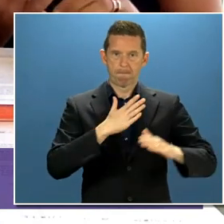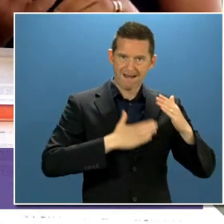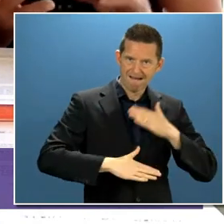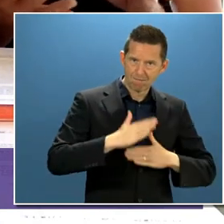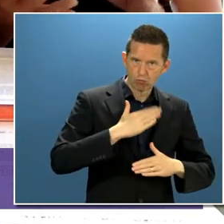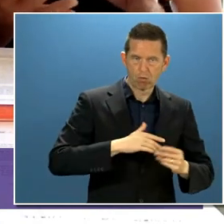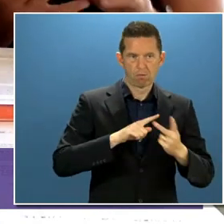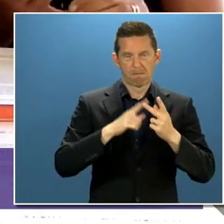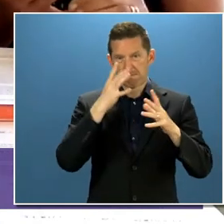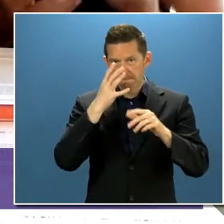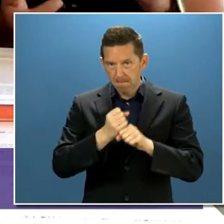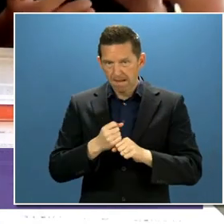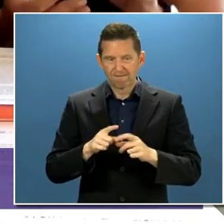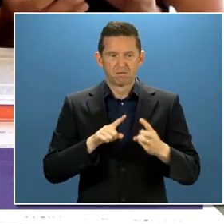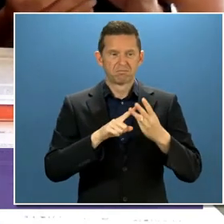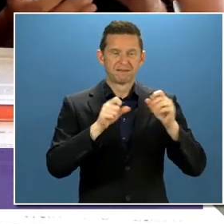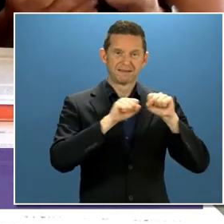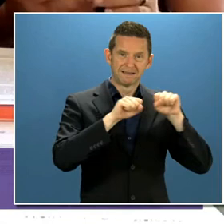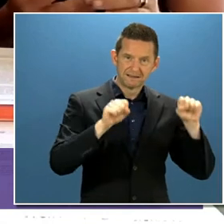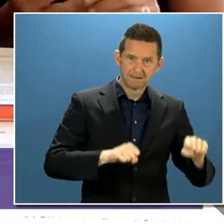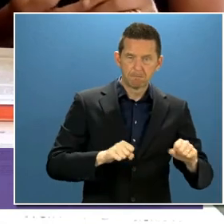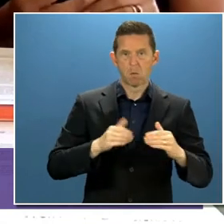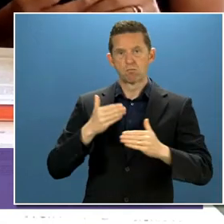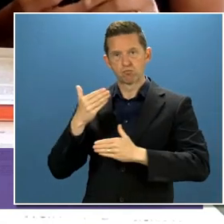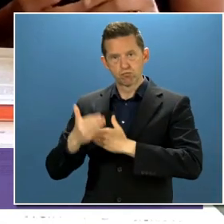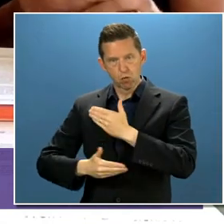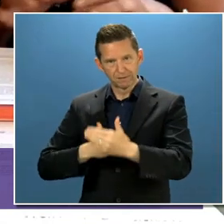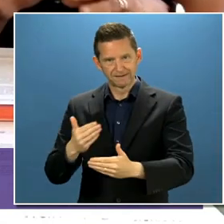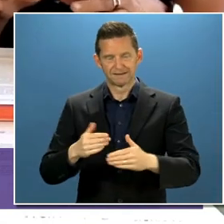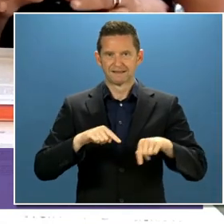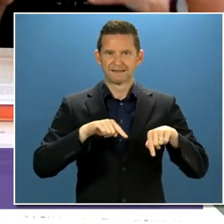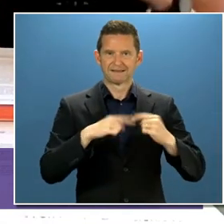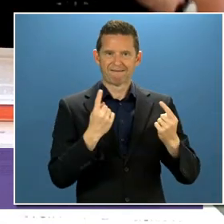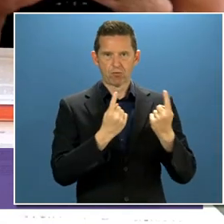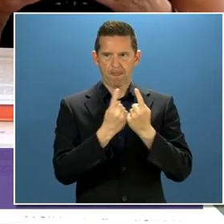and beliefs, systems and processes, and symbols that people see, we then went